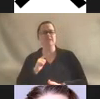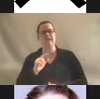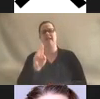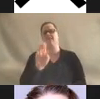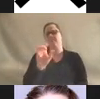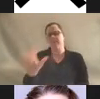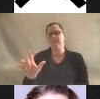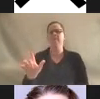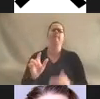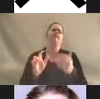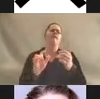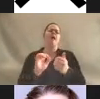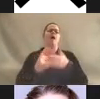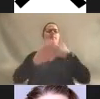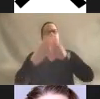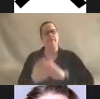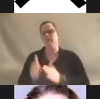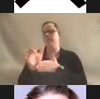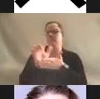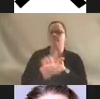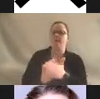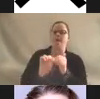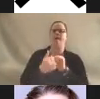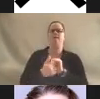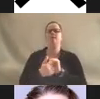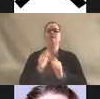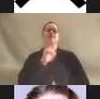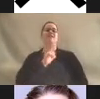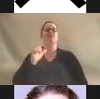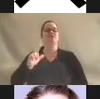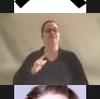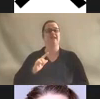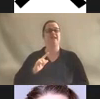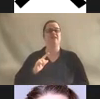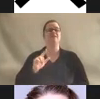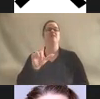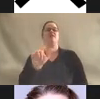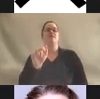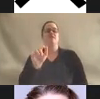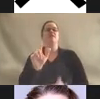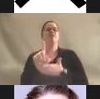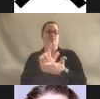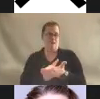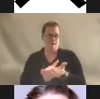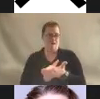So, legislative bill is a policy that survives the vetting process